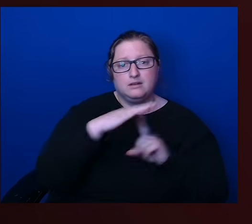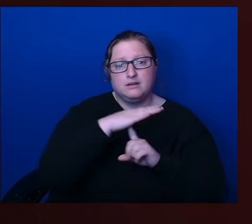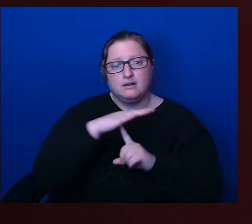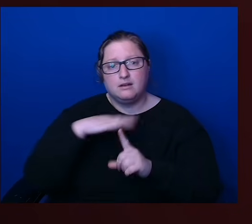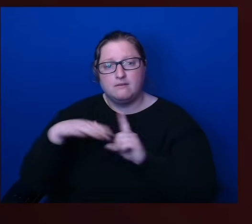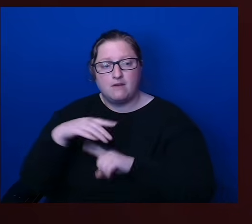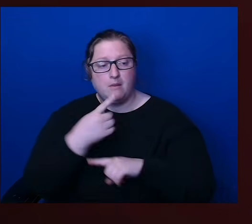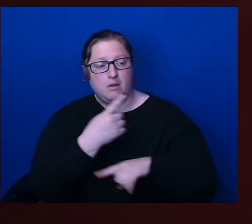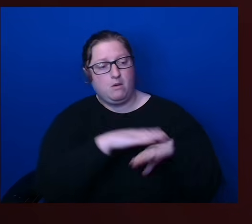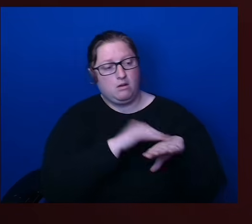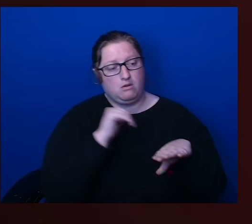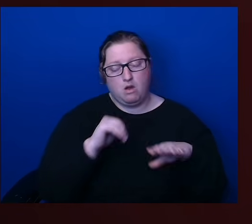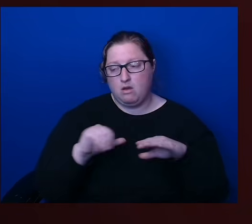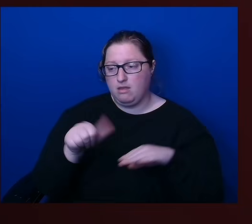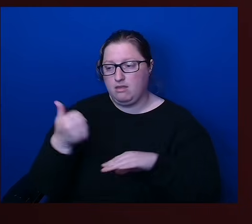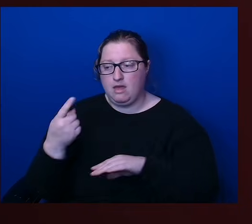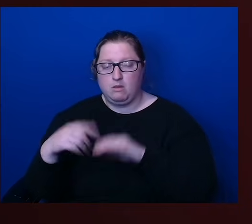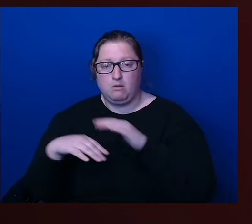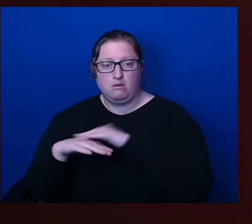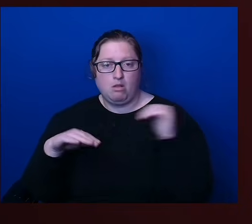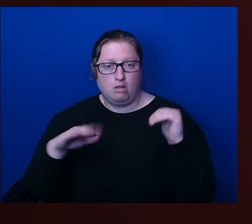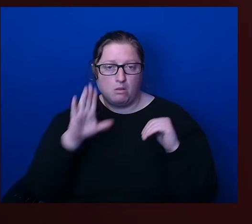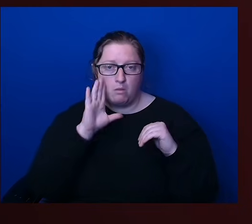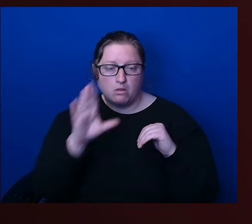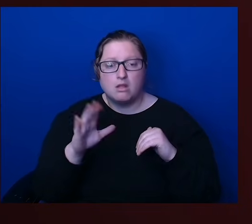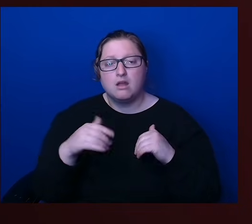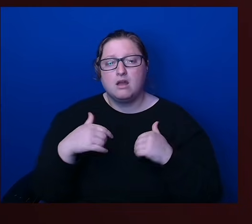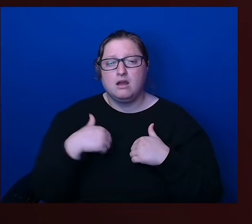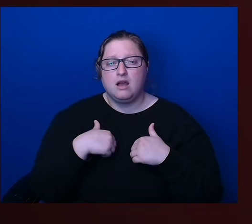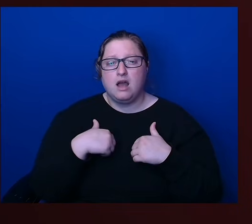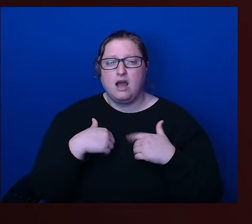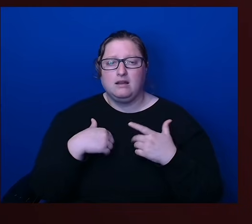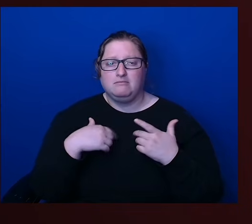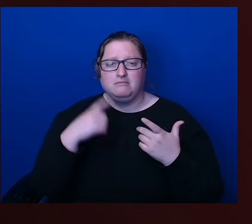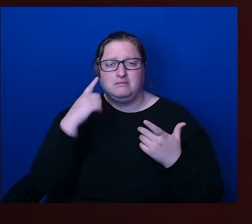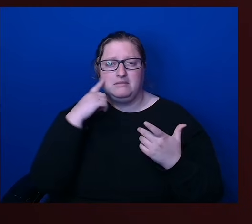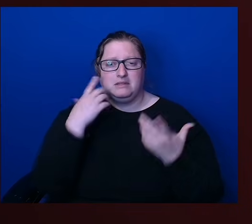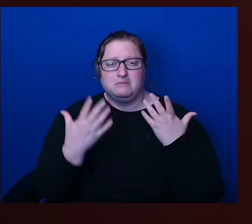I did vibe code all of this. I think I might have written four or five lines of code or changed a couple of method names.